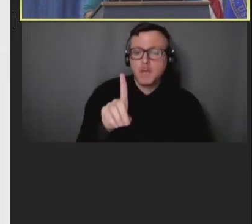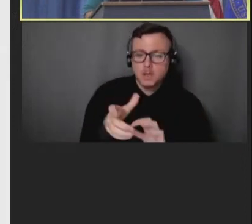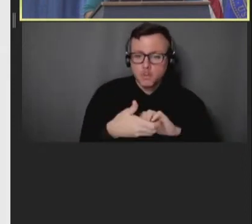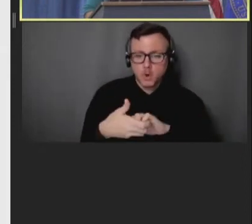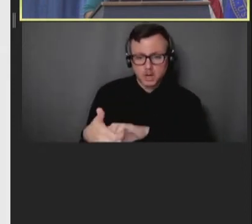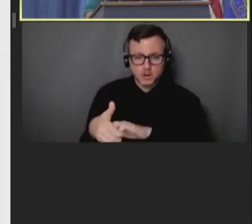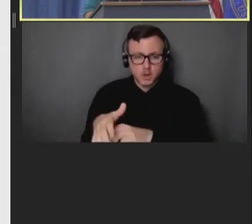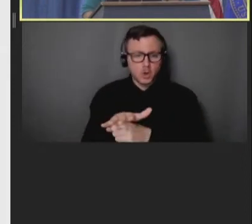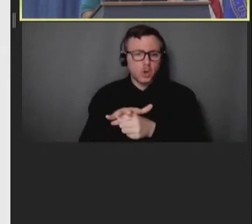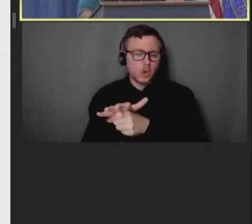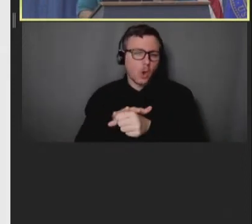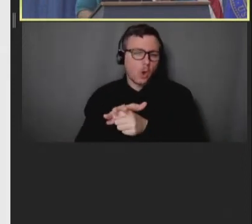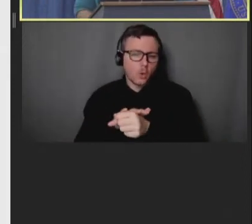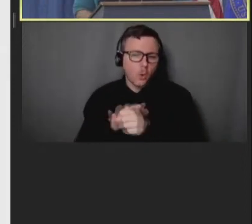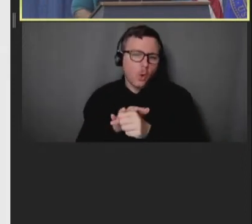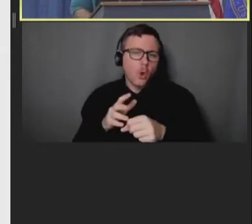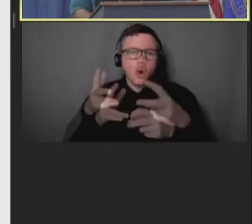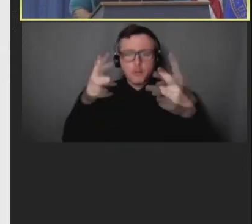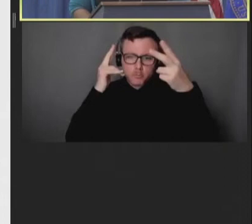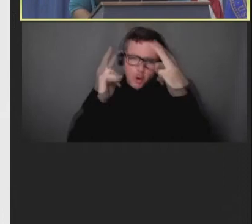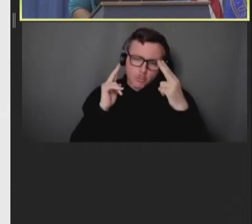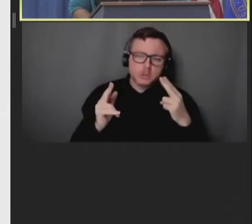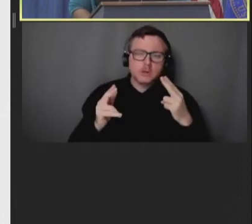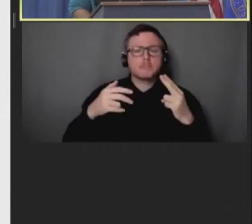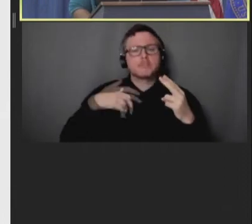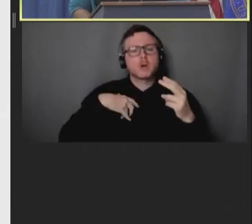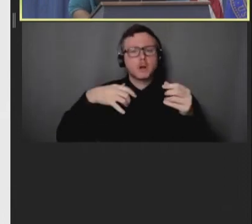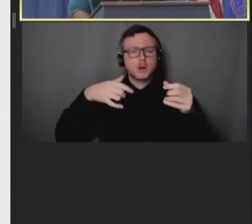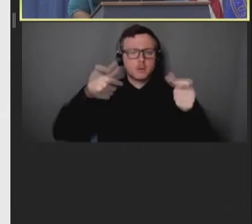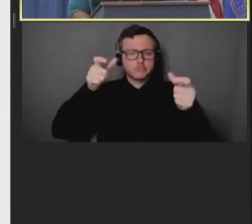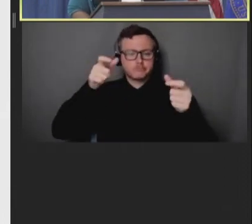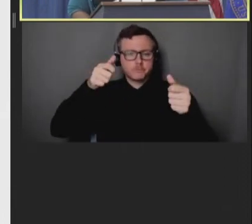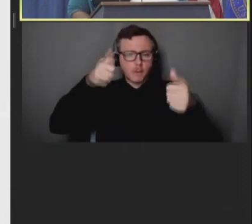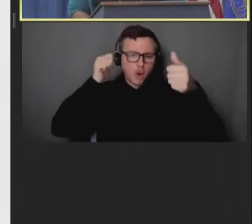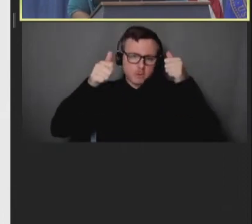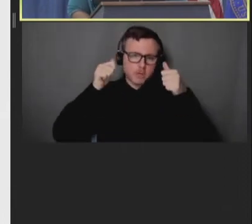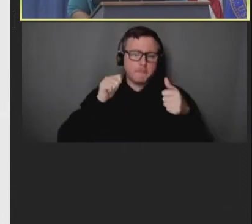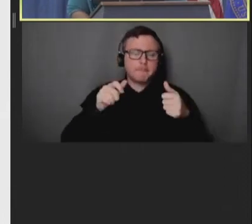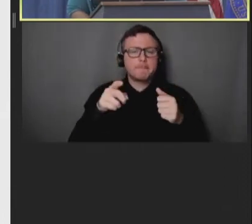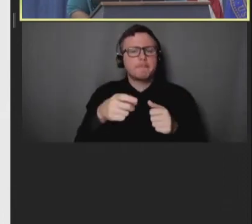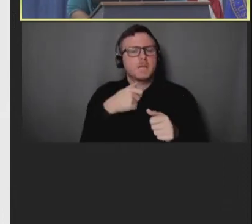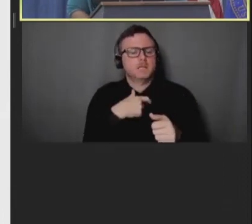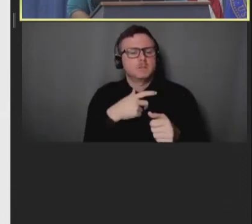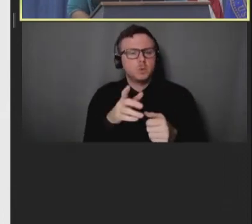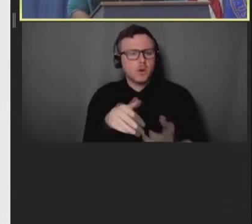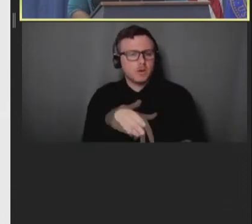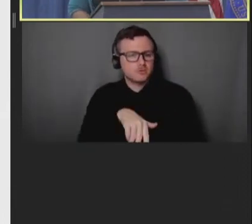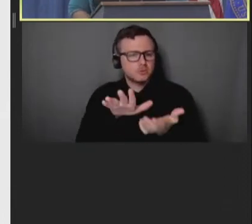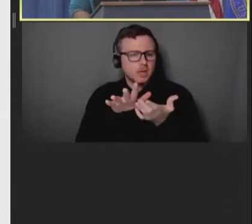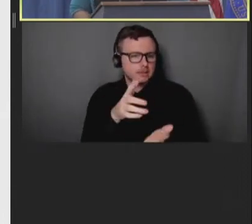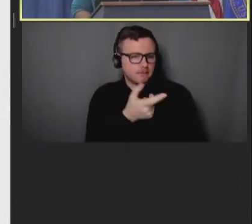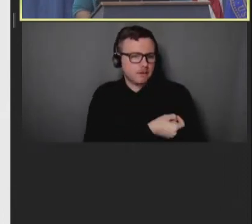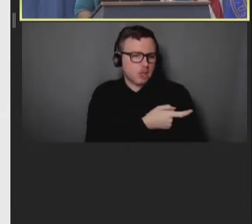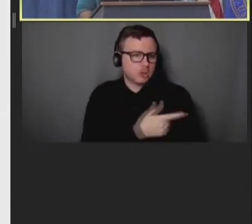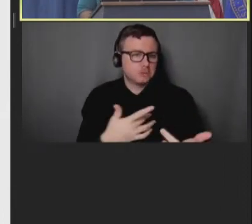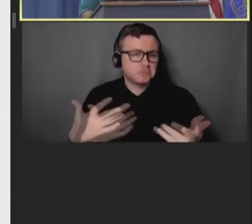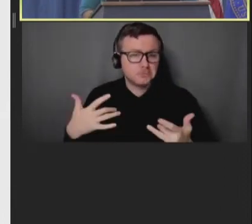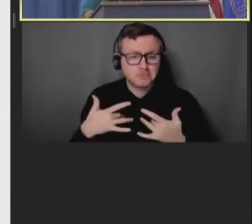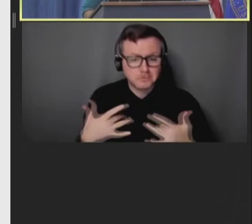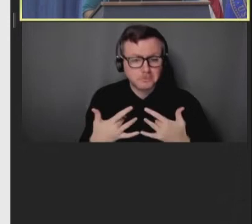barber shops and beauty shops to address vaccine concerns. We saw our governors go through and set